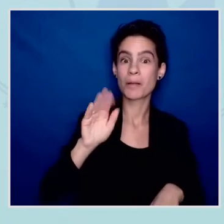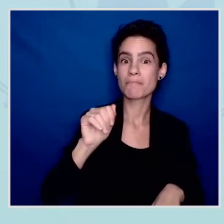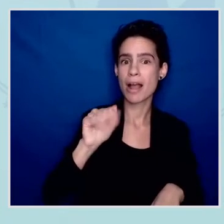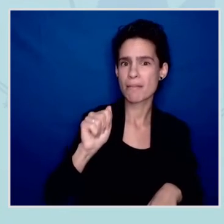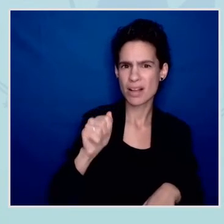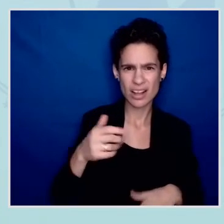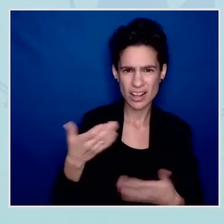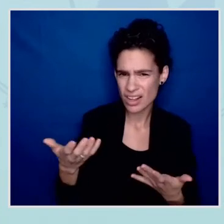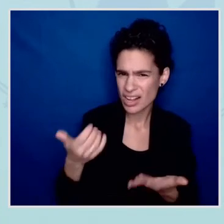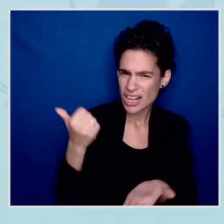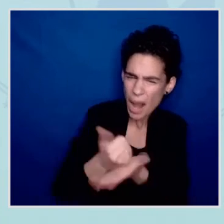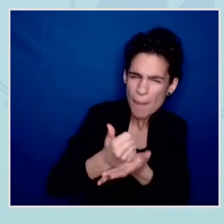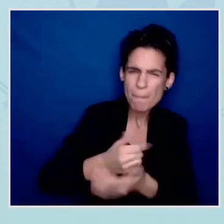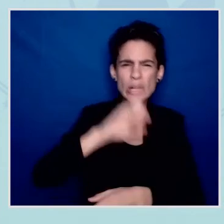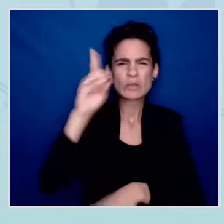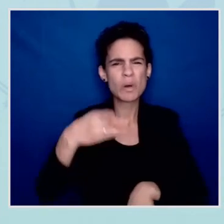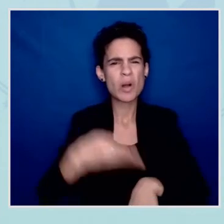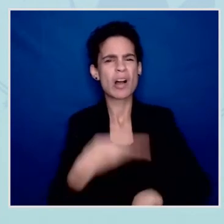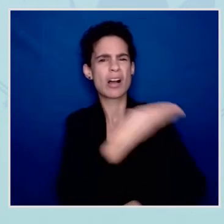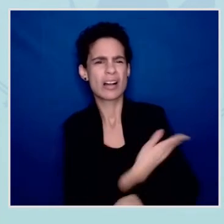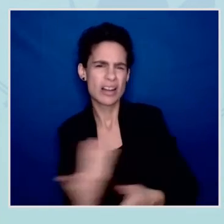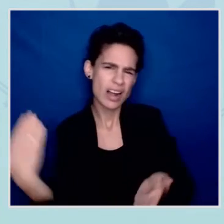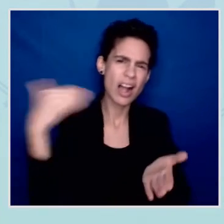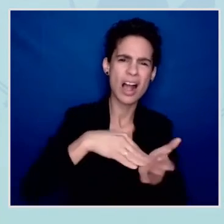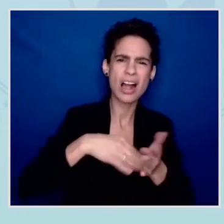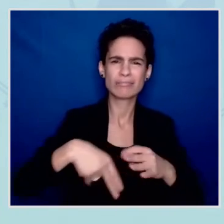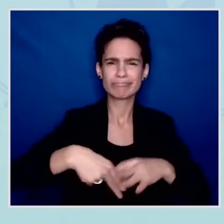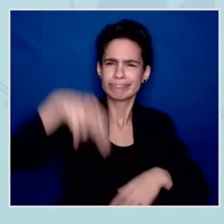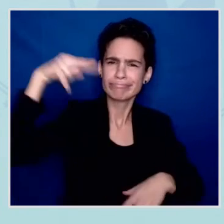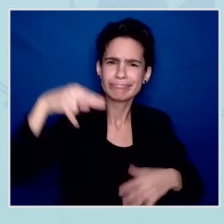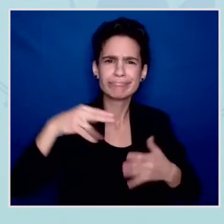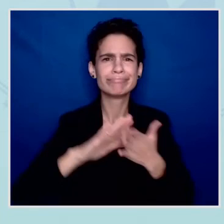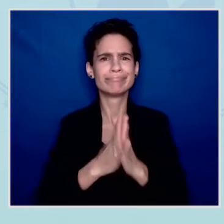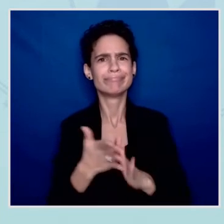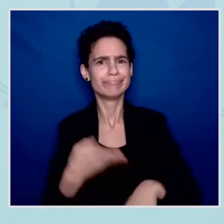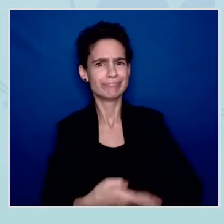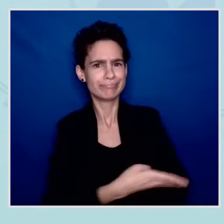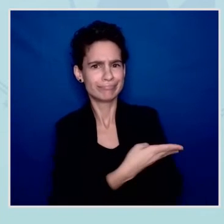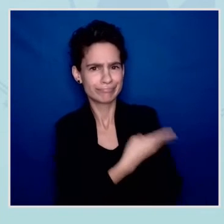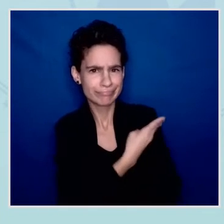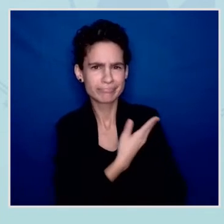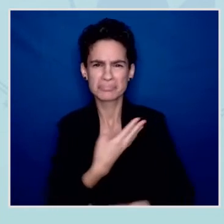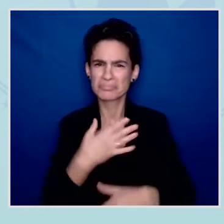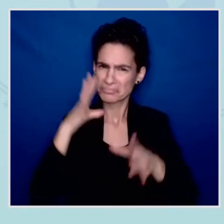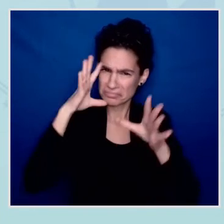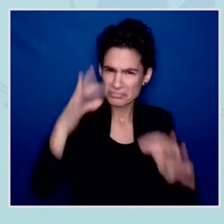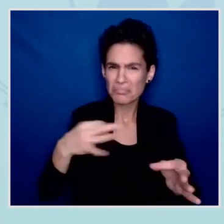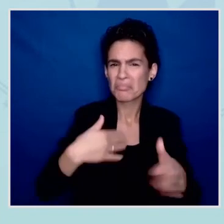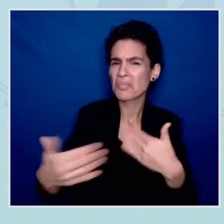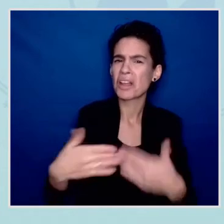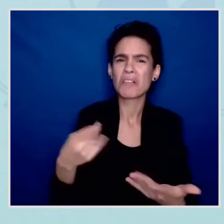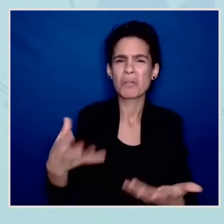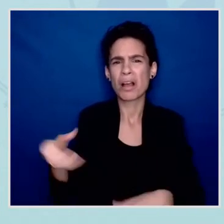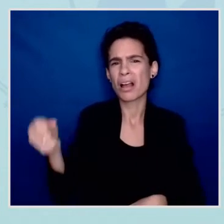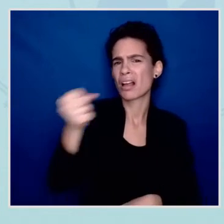DURING THE DEPTHS OF THE GREAT RECESSION, HOPING HELPING SMALL BUSINESSES STAY AFLOAT.